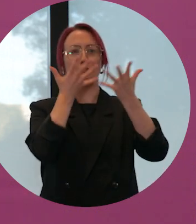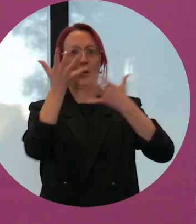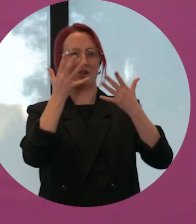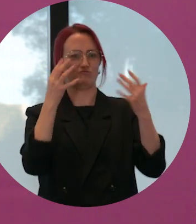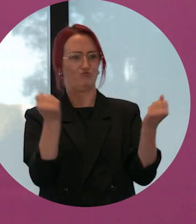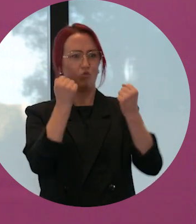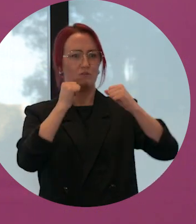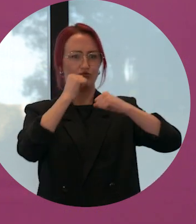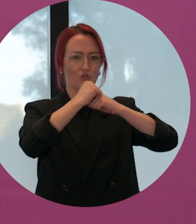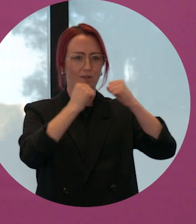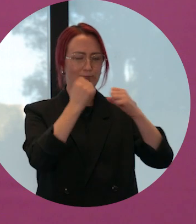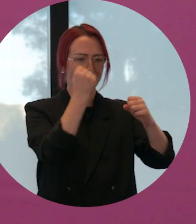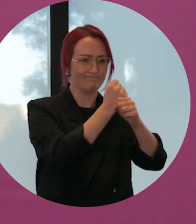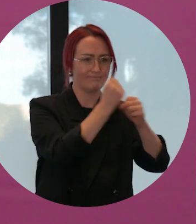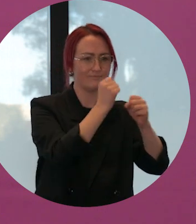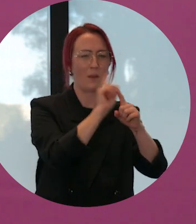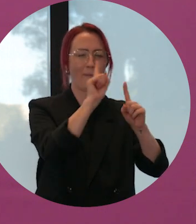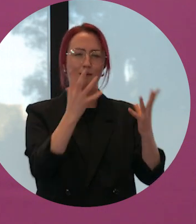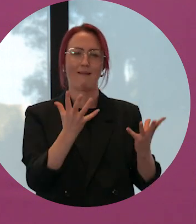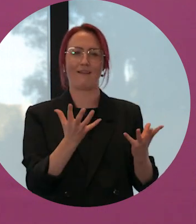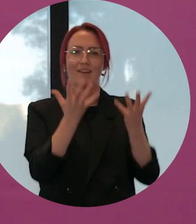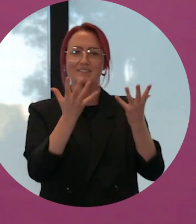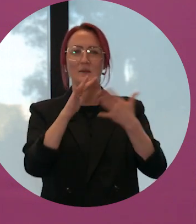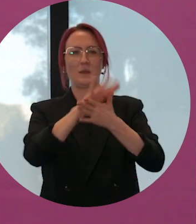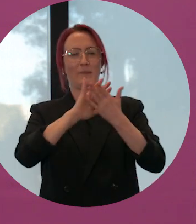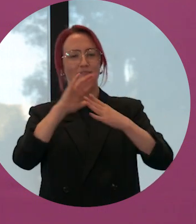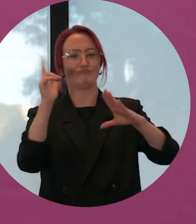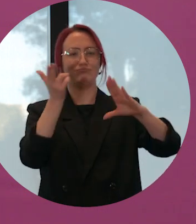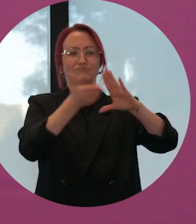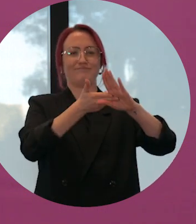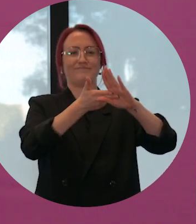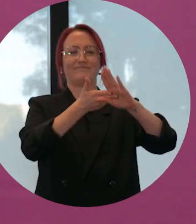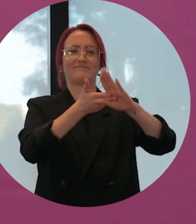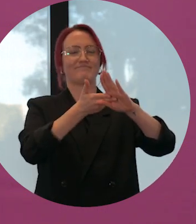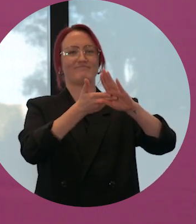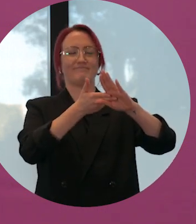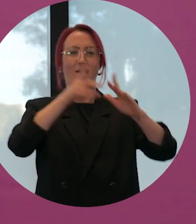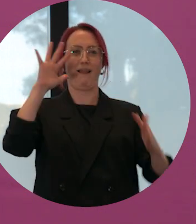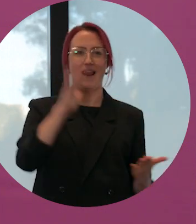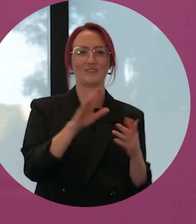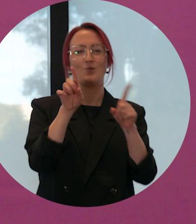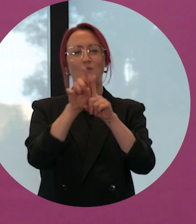They're lightweight, which would make our fuel consumption lower and will make cars even greener.